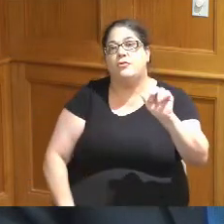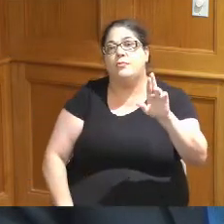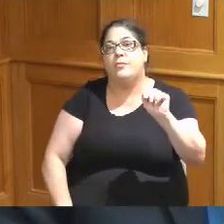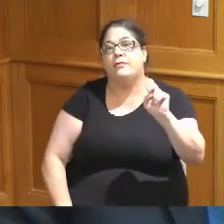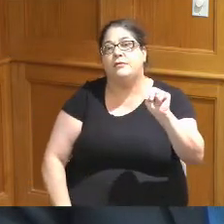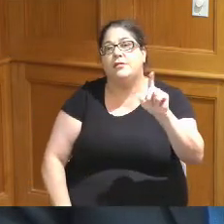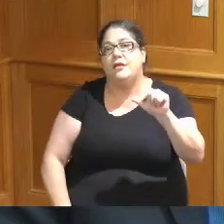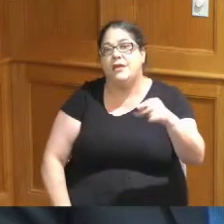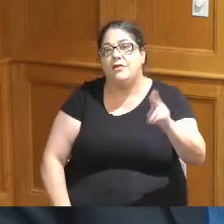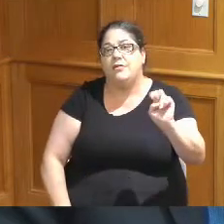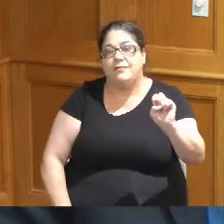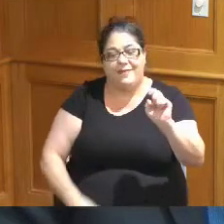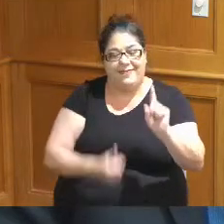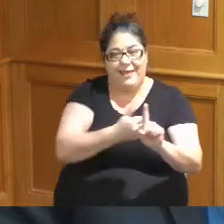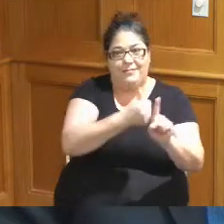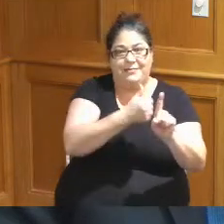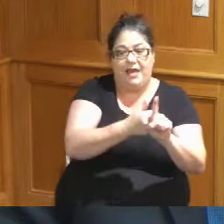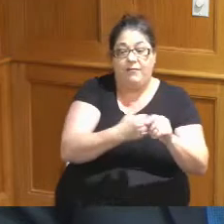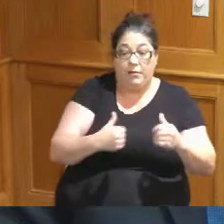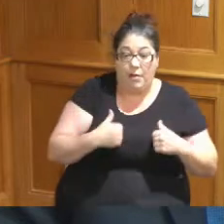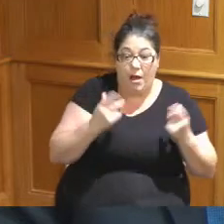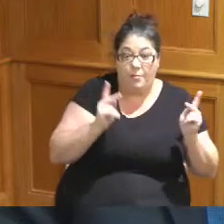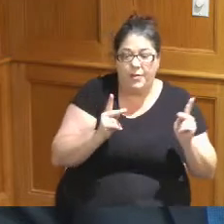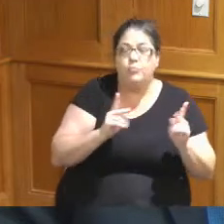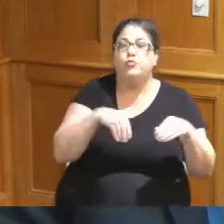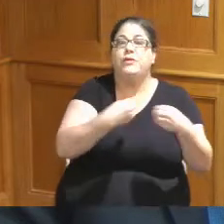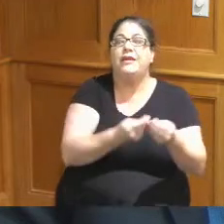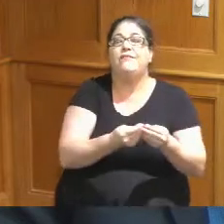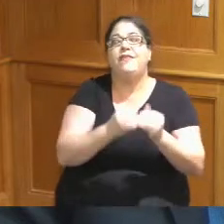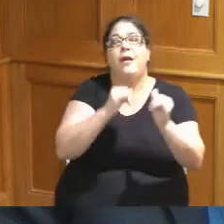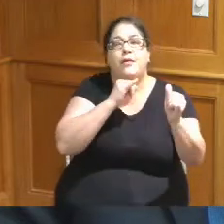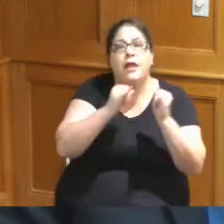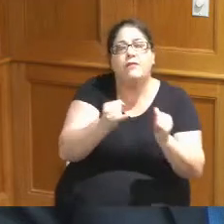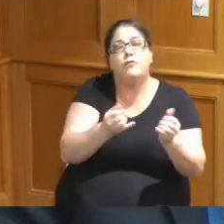give individuals into special young people soft skills so that they can go advocate for